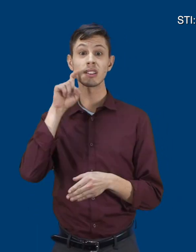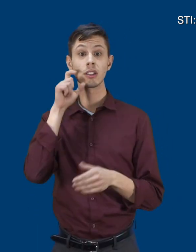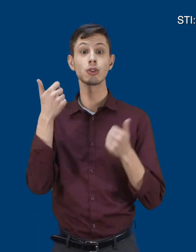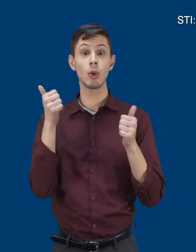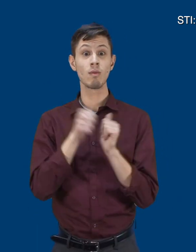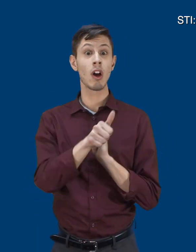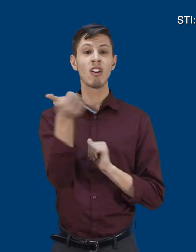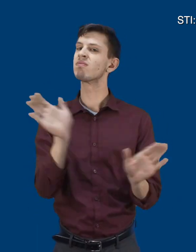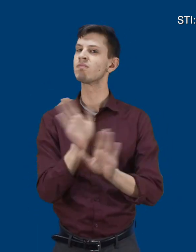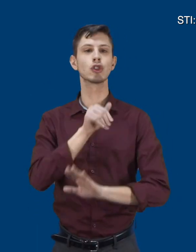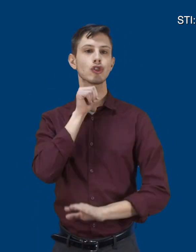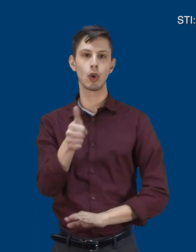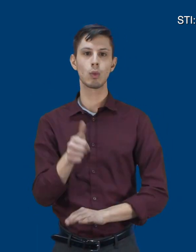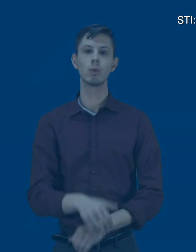Do not share sex toys with your sexual partner(s).